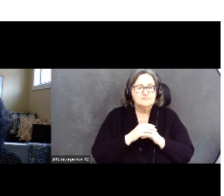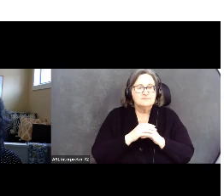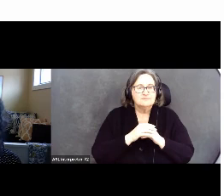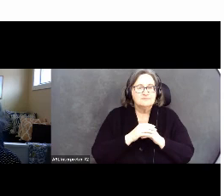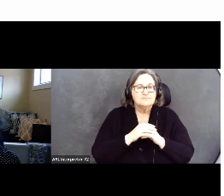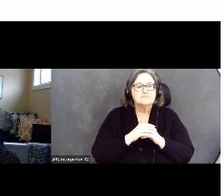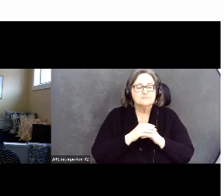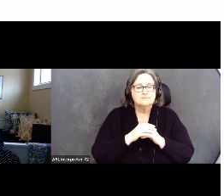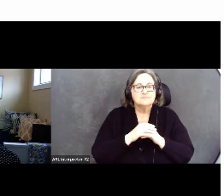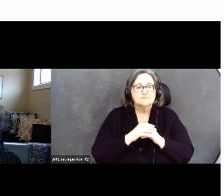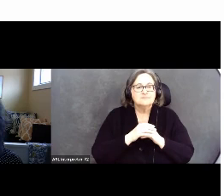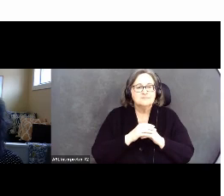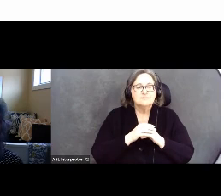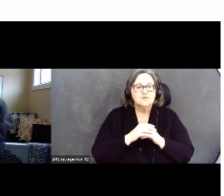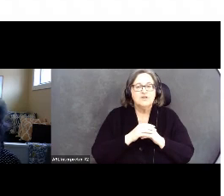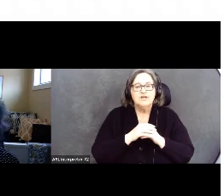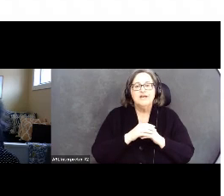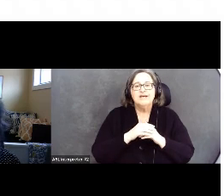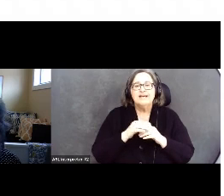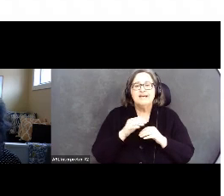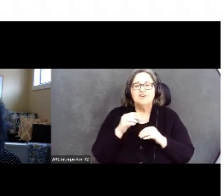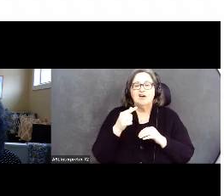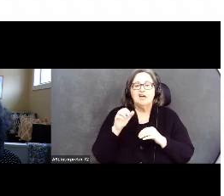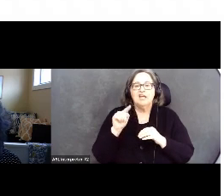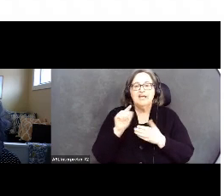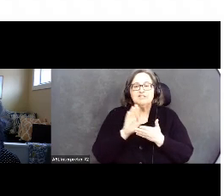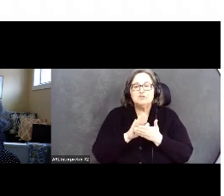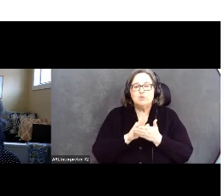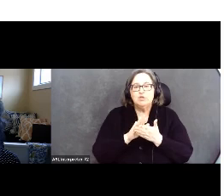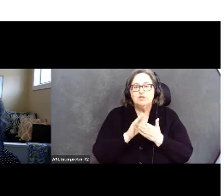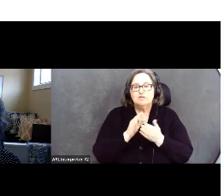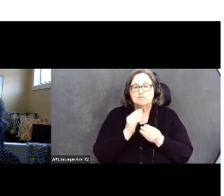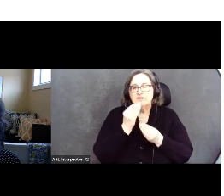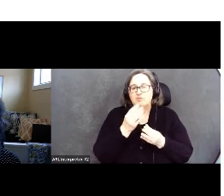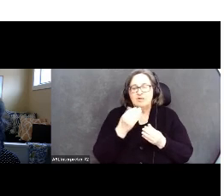All right. The get schooled materials have those curriculum that I showed you, the tip sheets